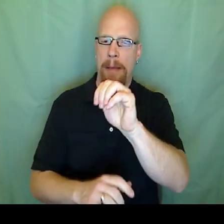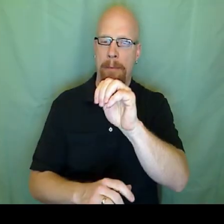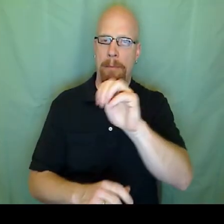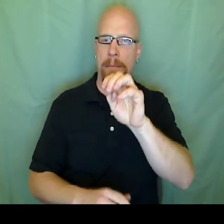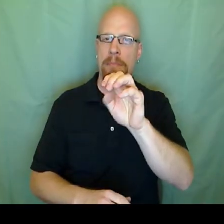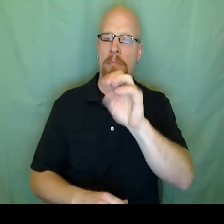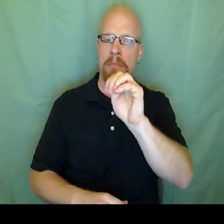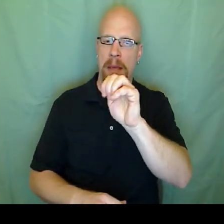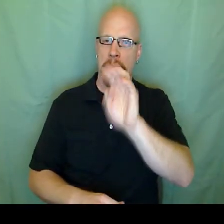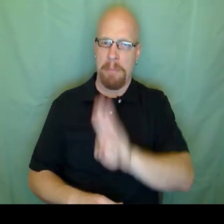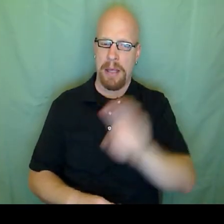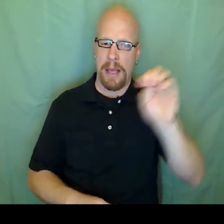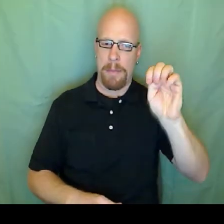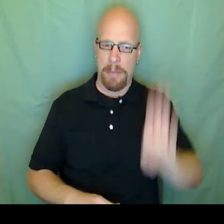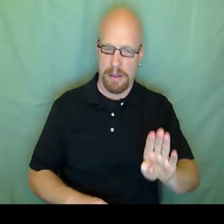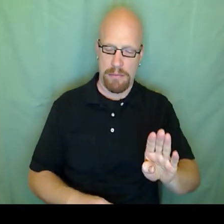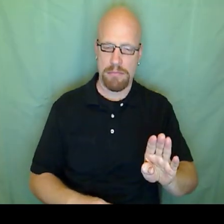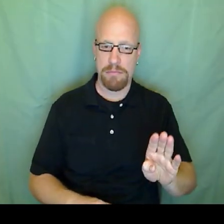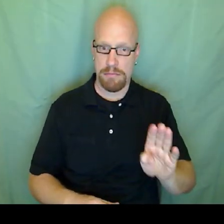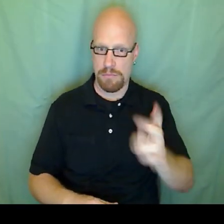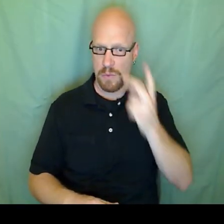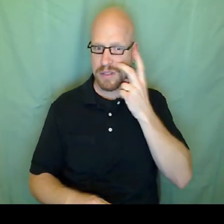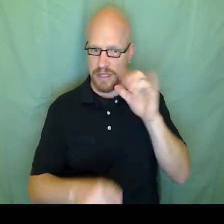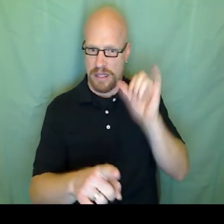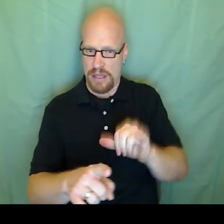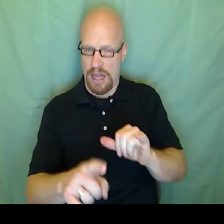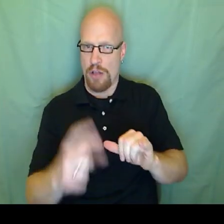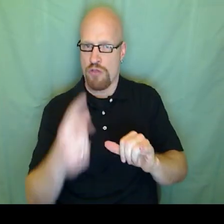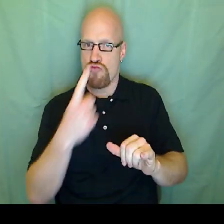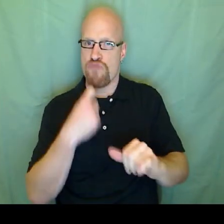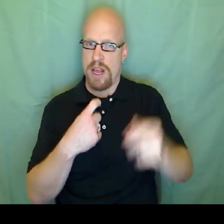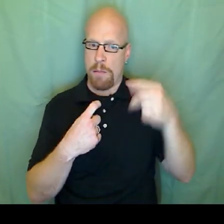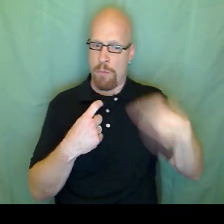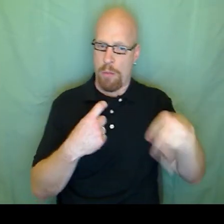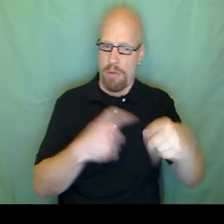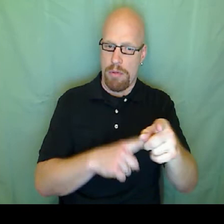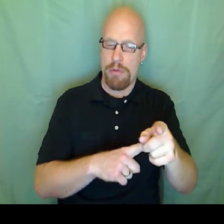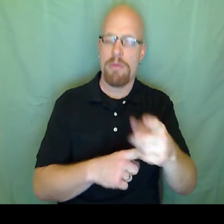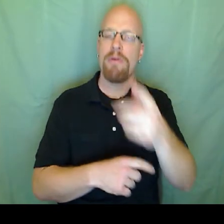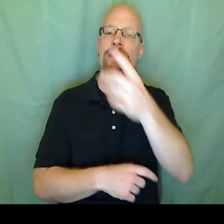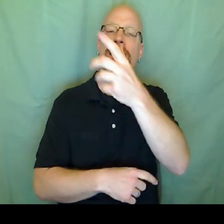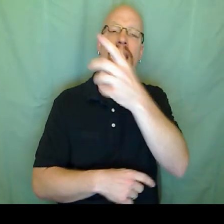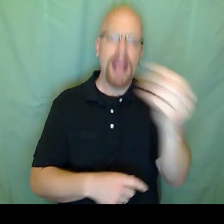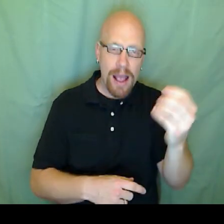I'm going to go ahead and graph both lines using what we found here. Our slope intercepts.